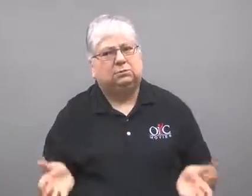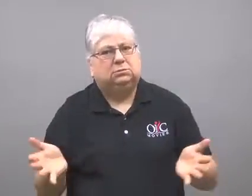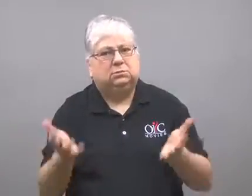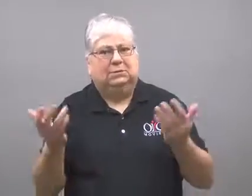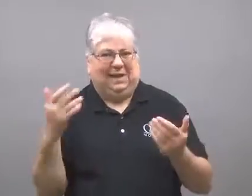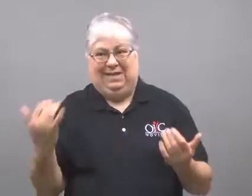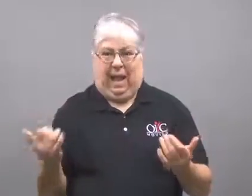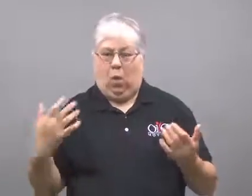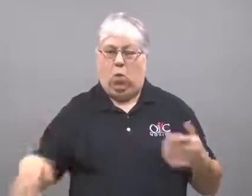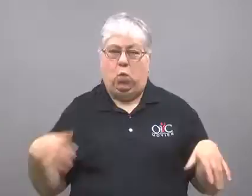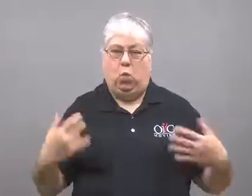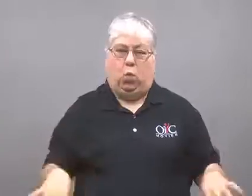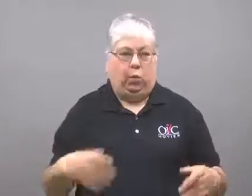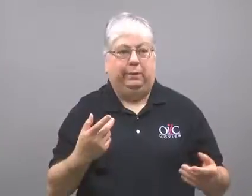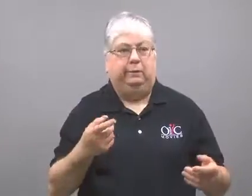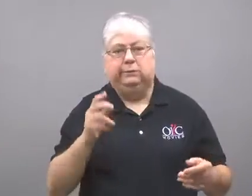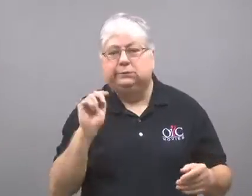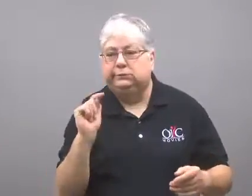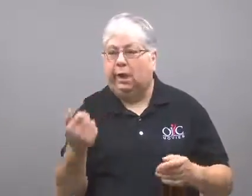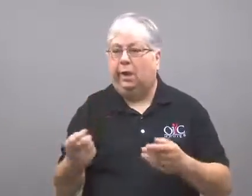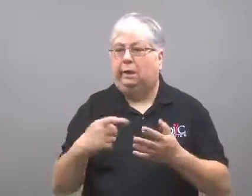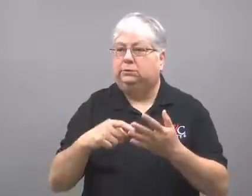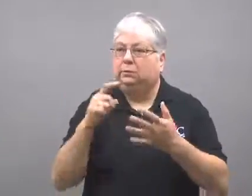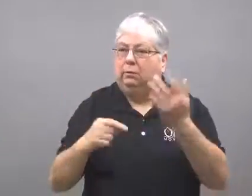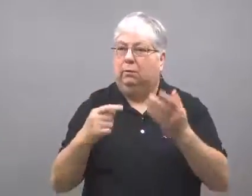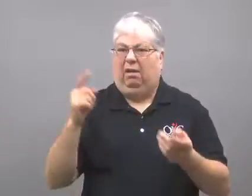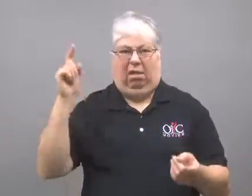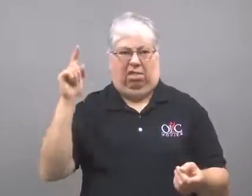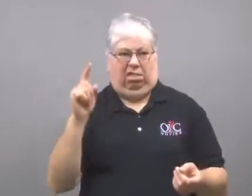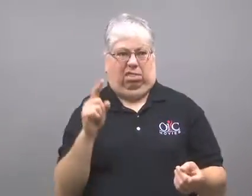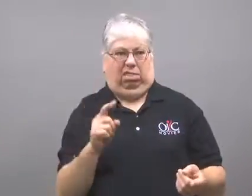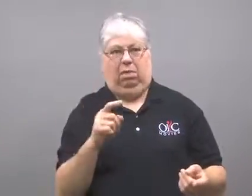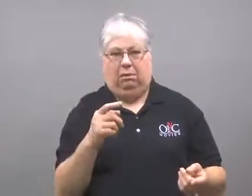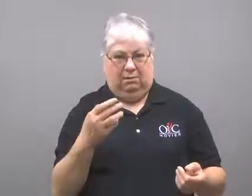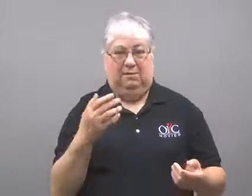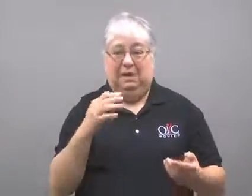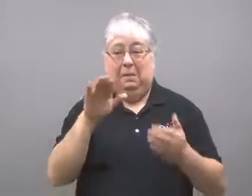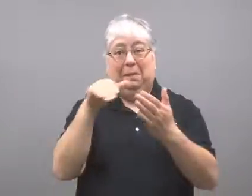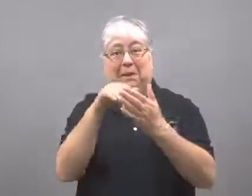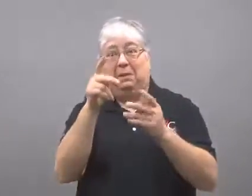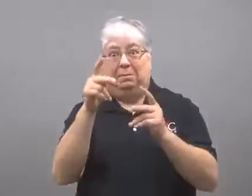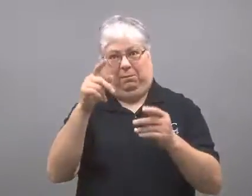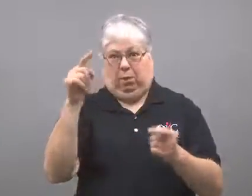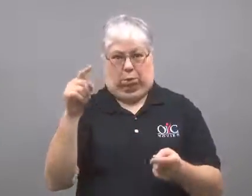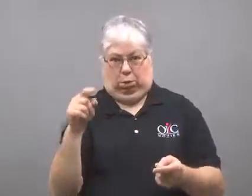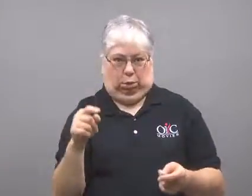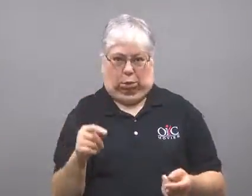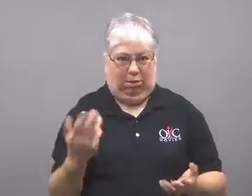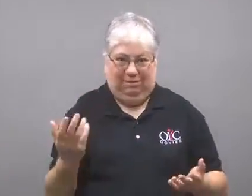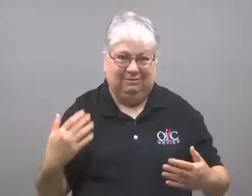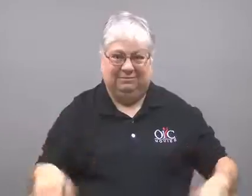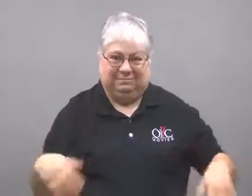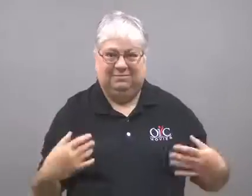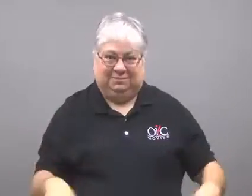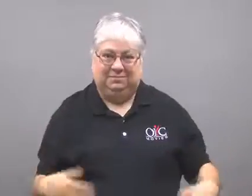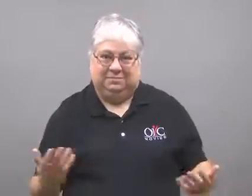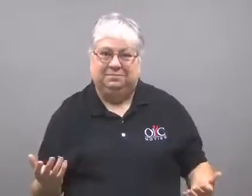which is now battered by taxes and other things.